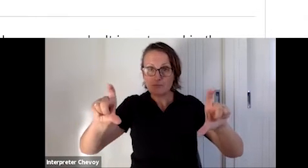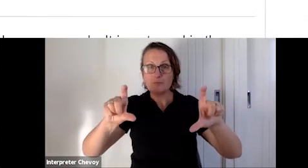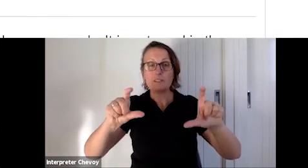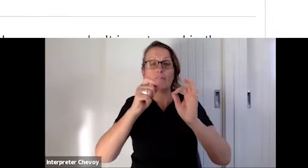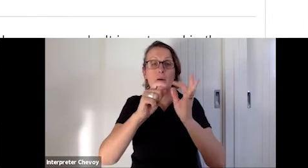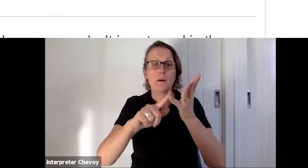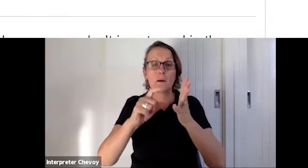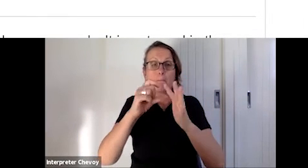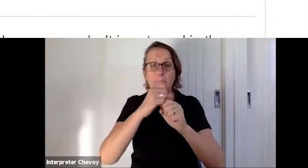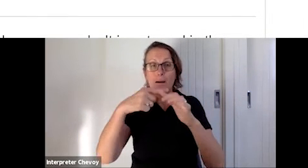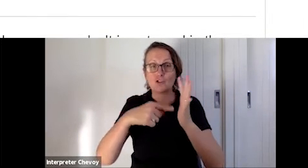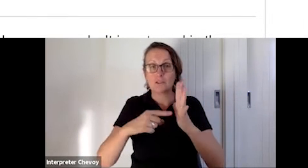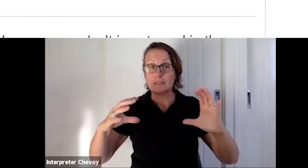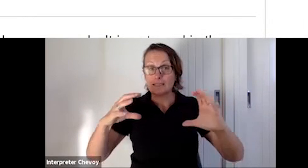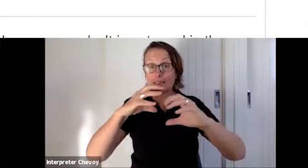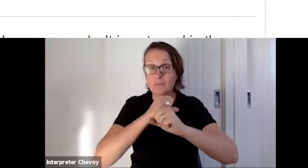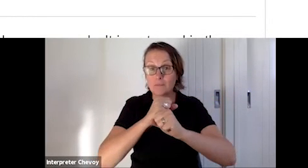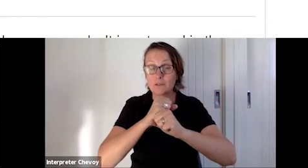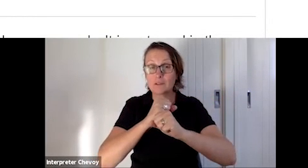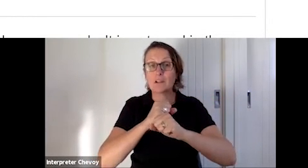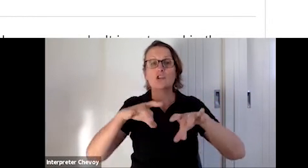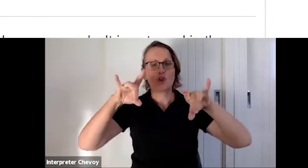that's where it comes up with your Australia Council grant request.